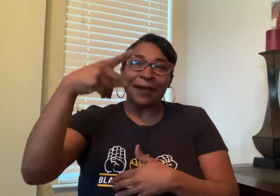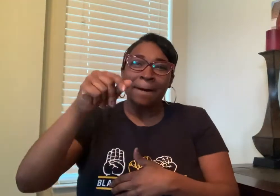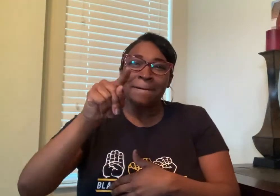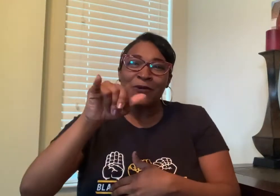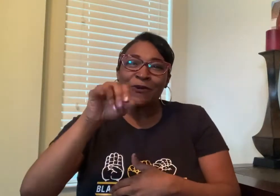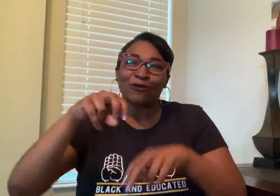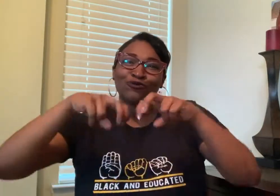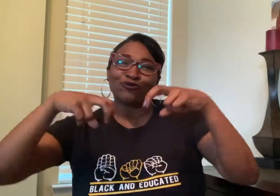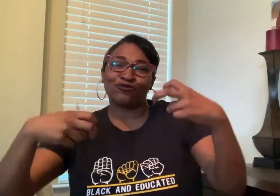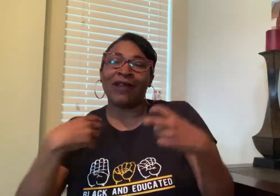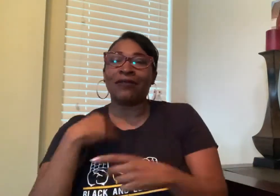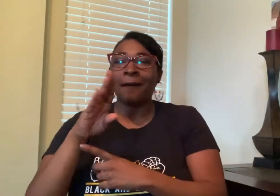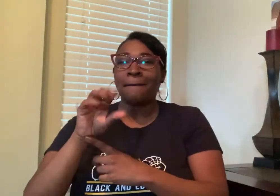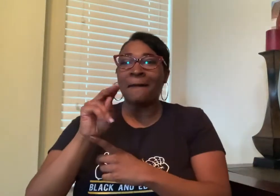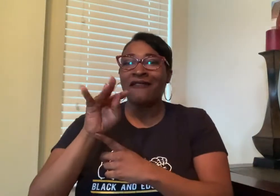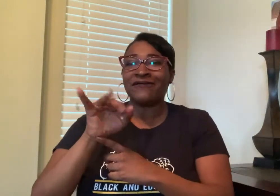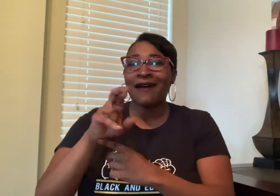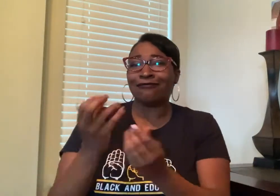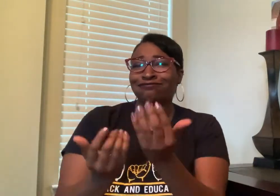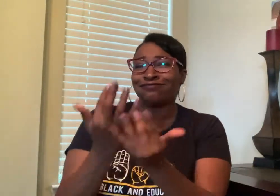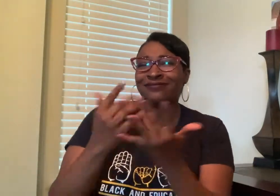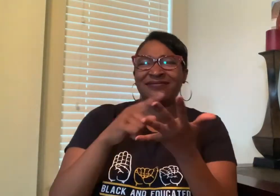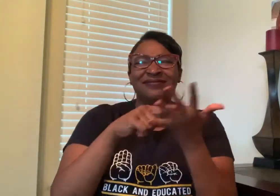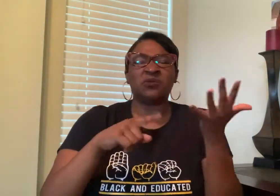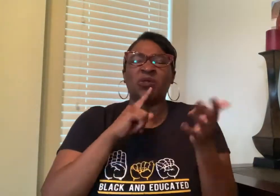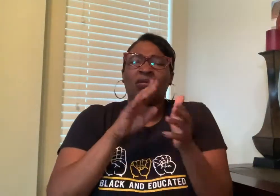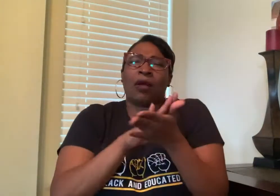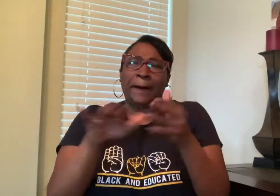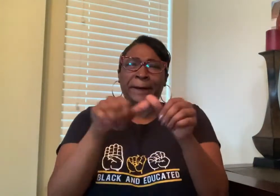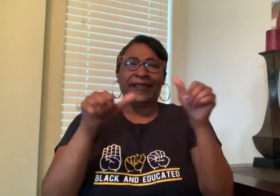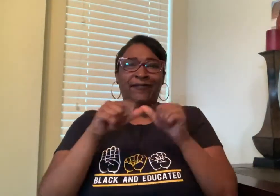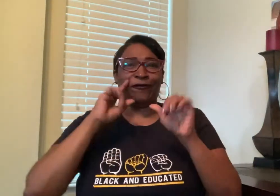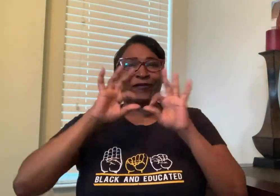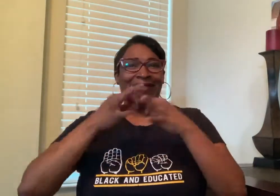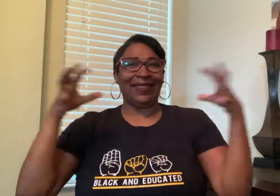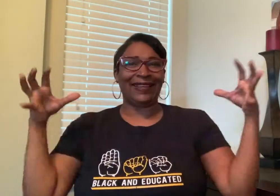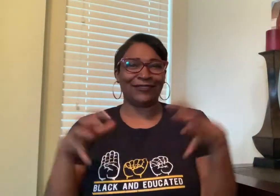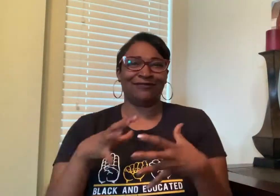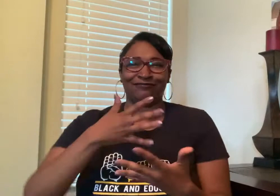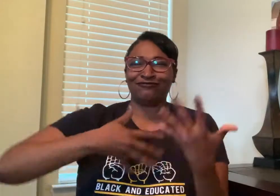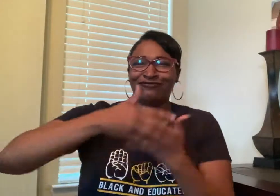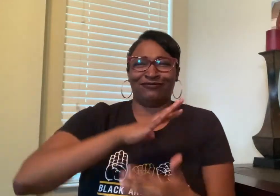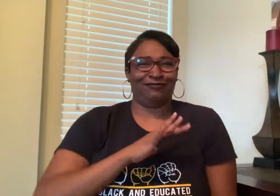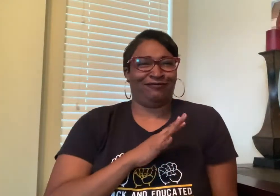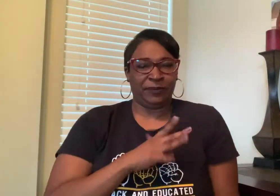a firepit on the patio. It was a nice space with room for our families to come together.